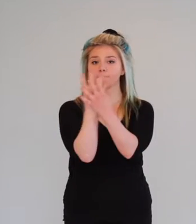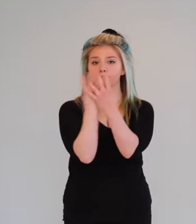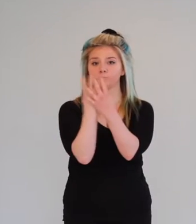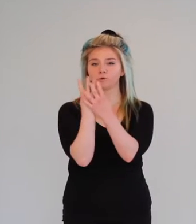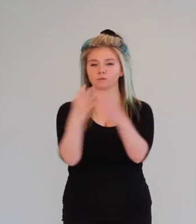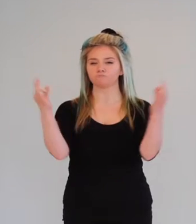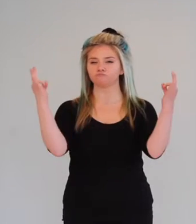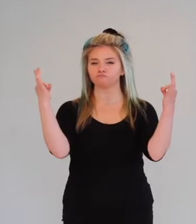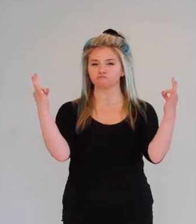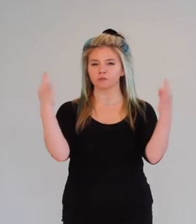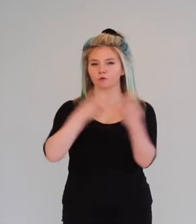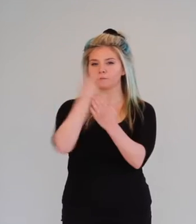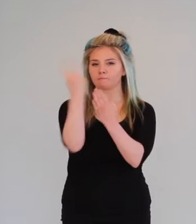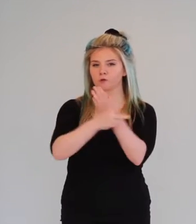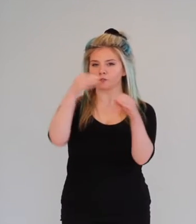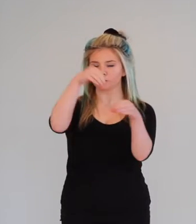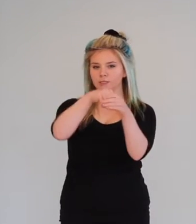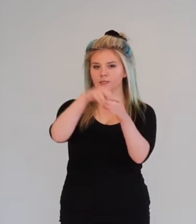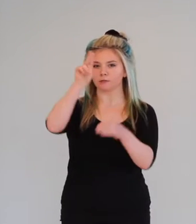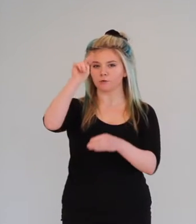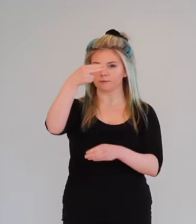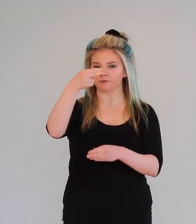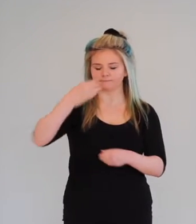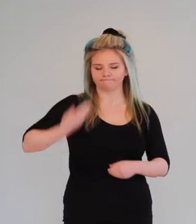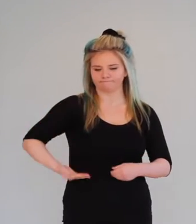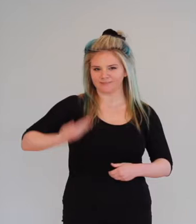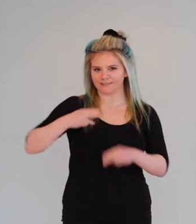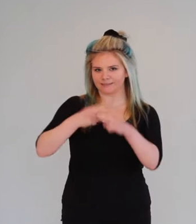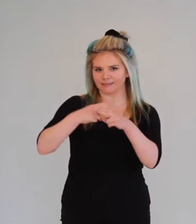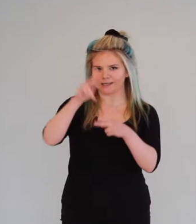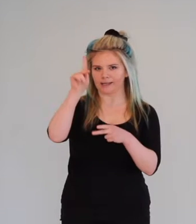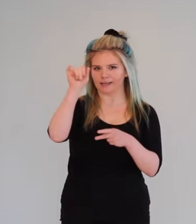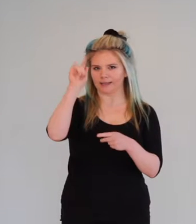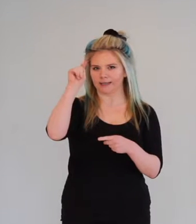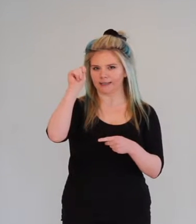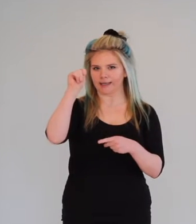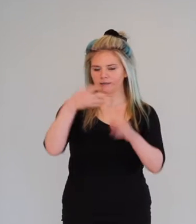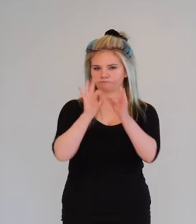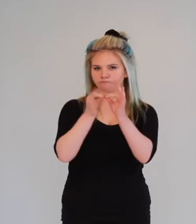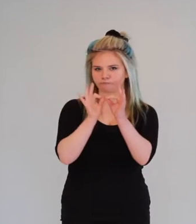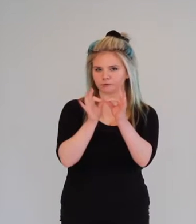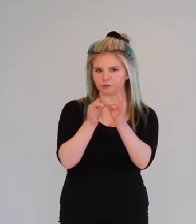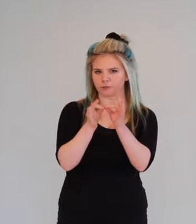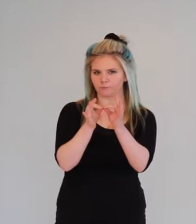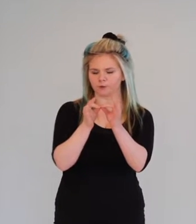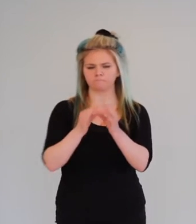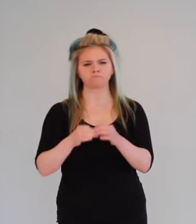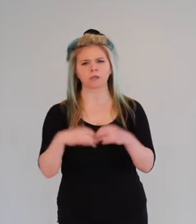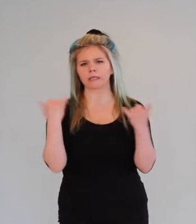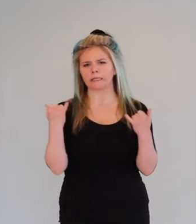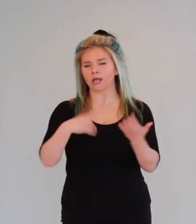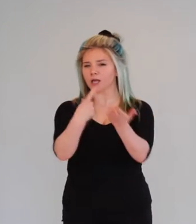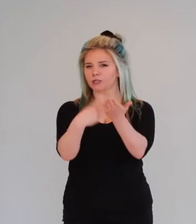we're going to show you some different breathing techniques that might help a little bit of relaxation during these times.